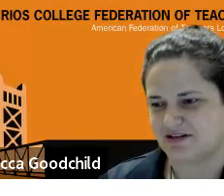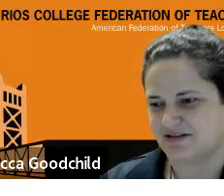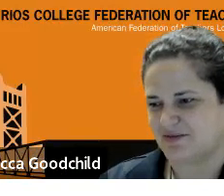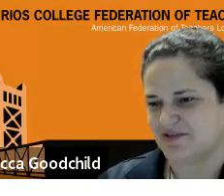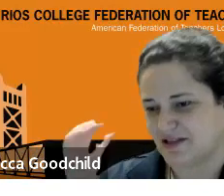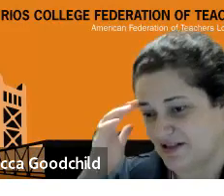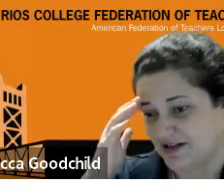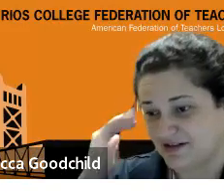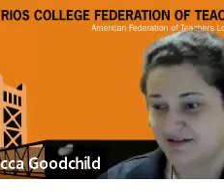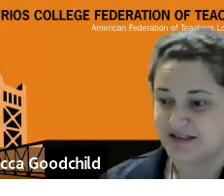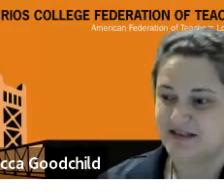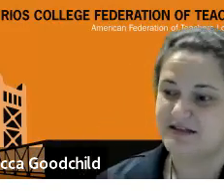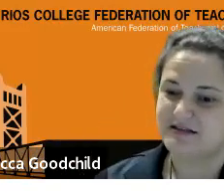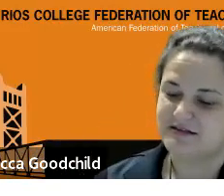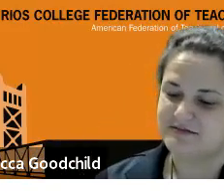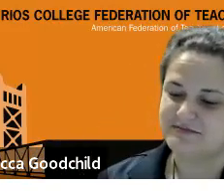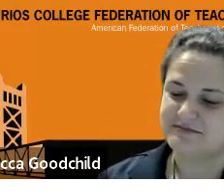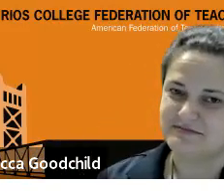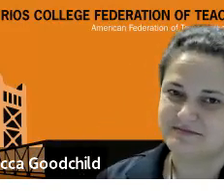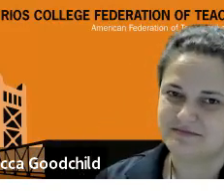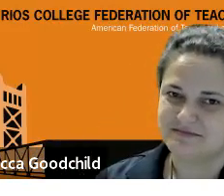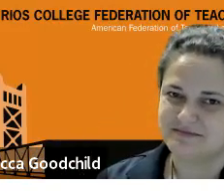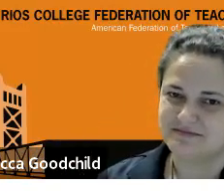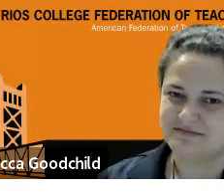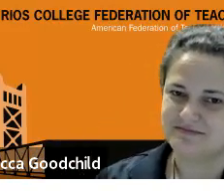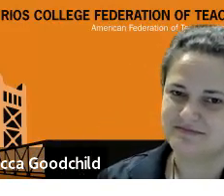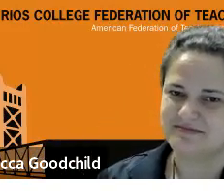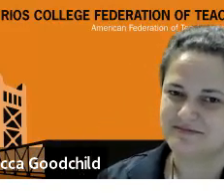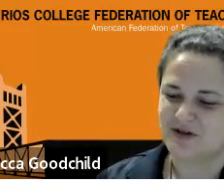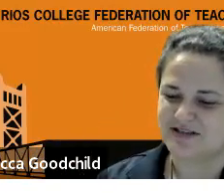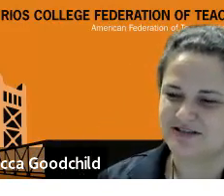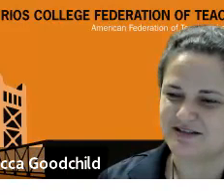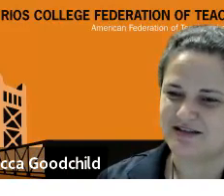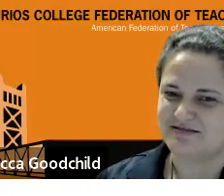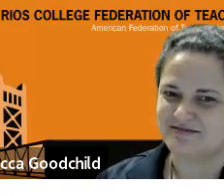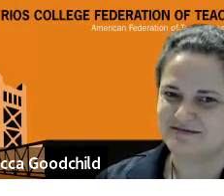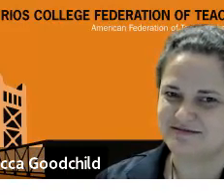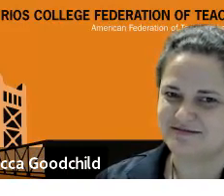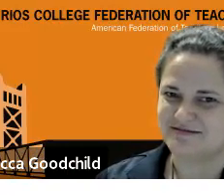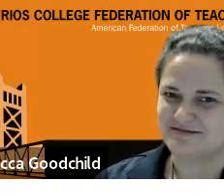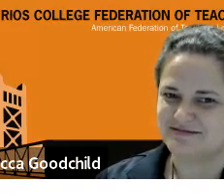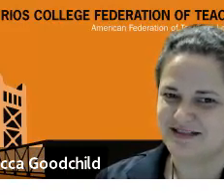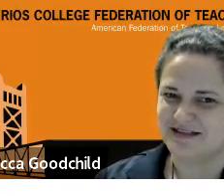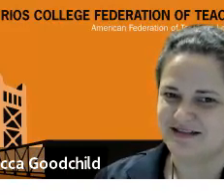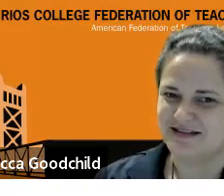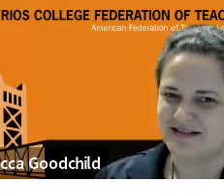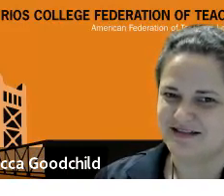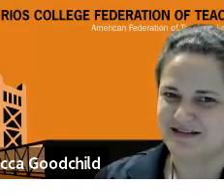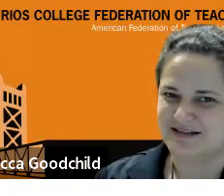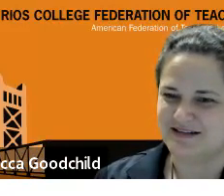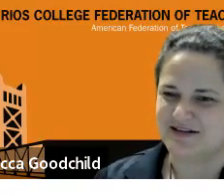They're clearly prevented here. Questions on that?